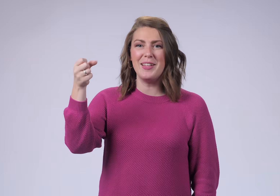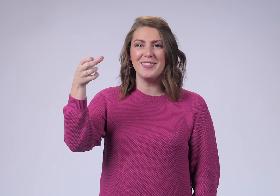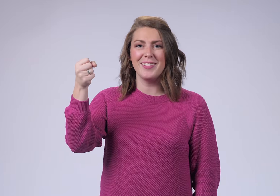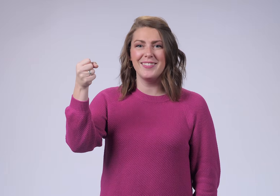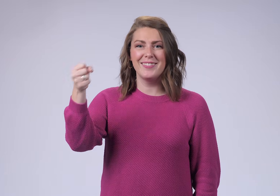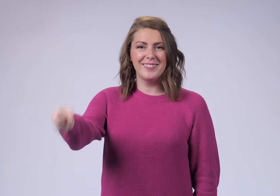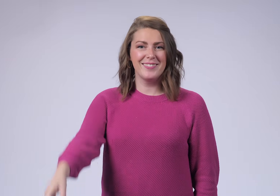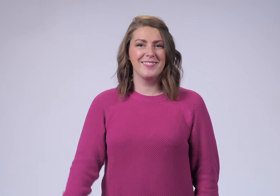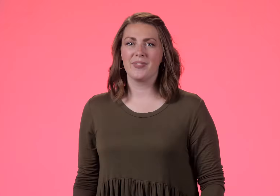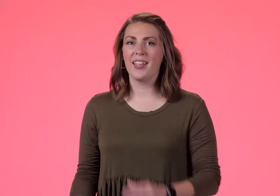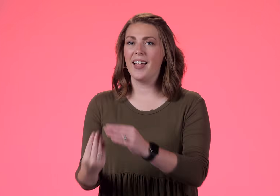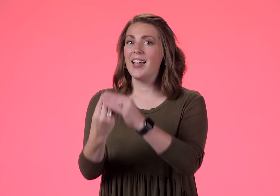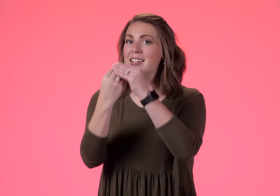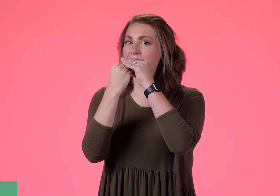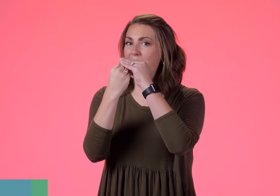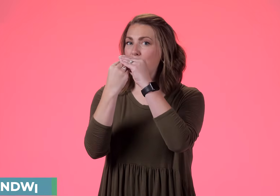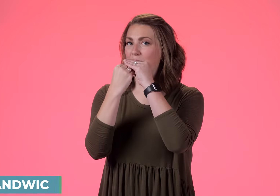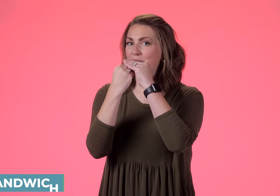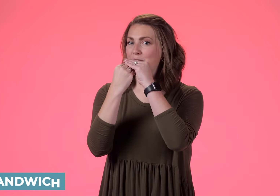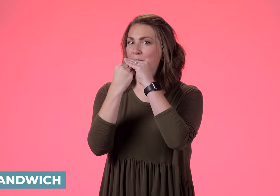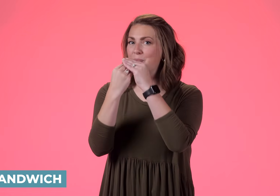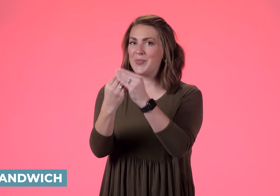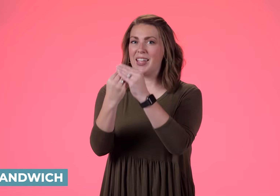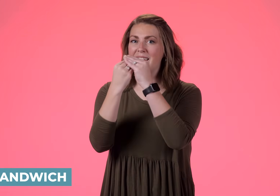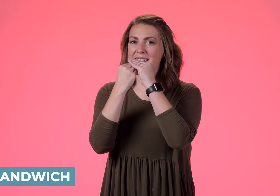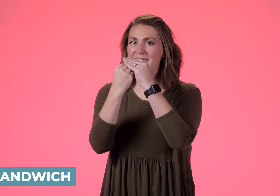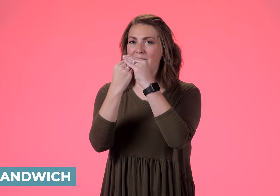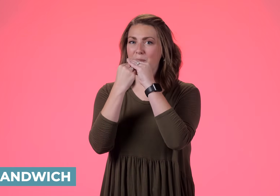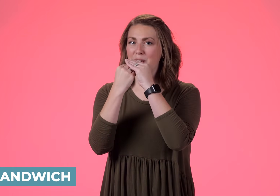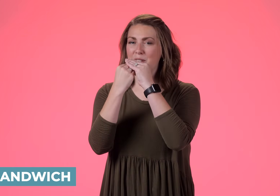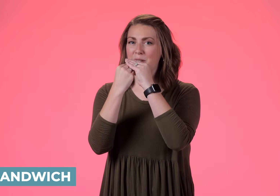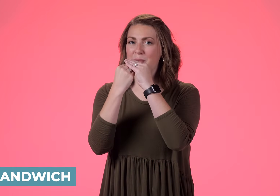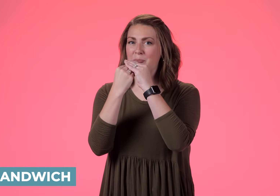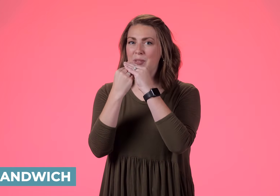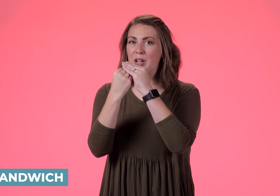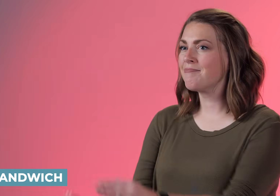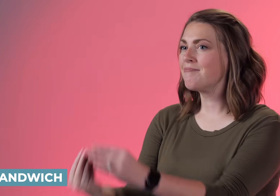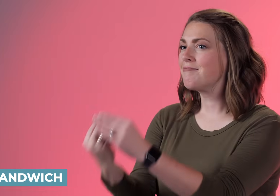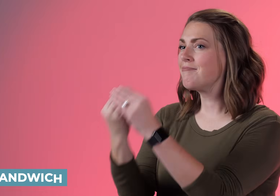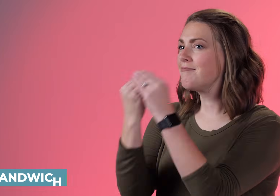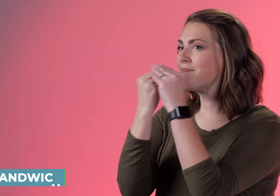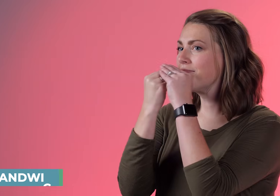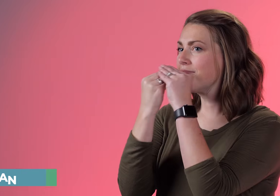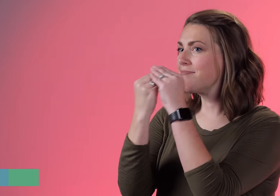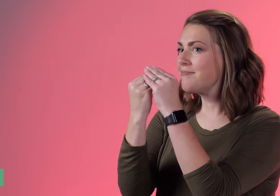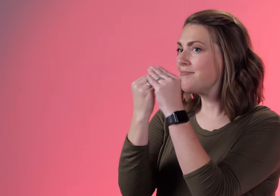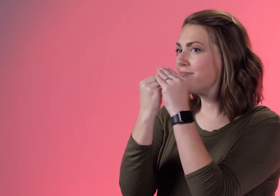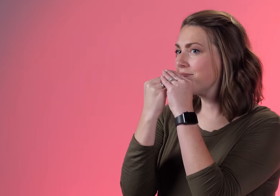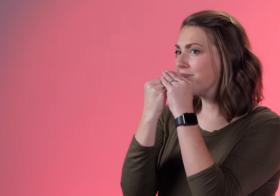MILK SANDWICH SANDWICH You're making the shape of a sandwich